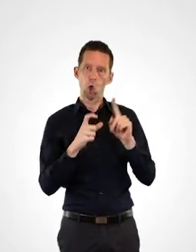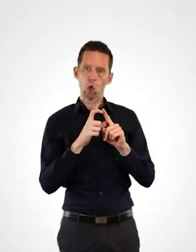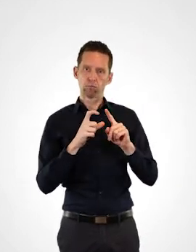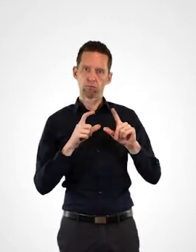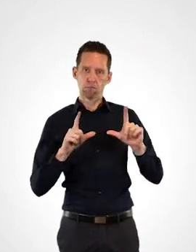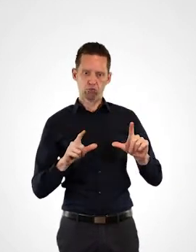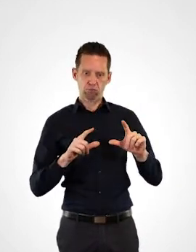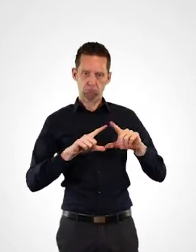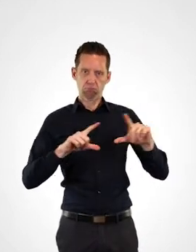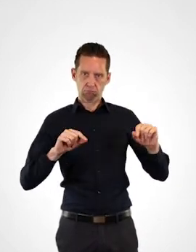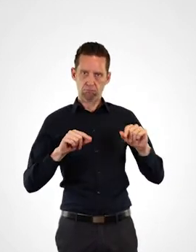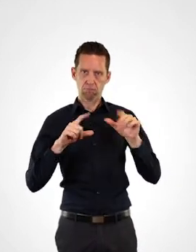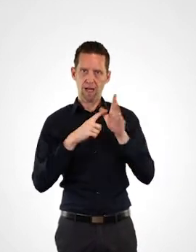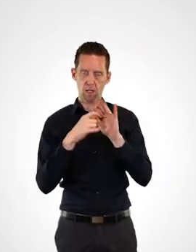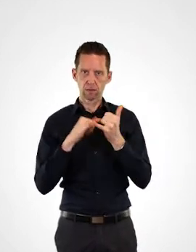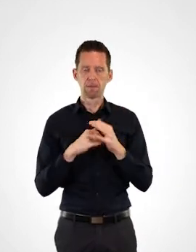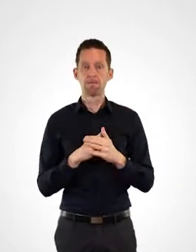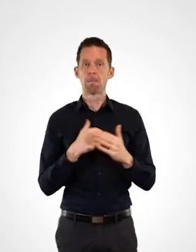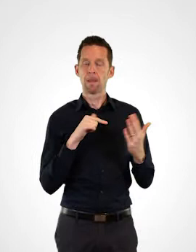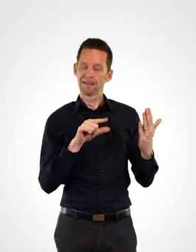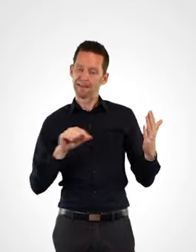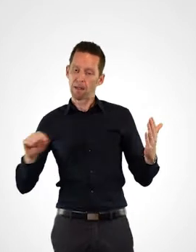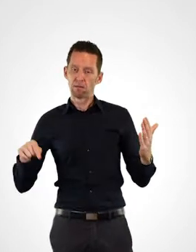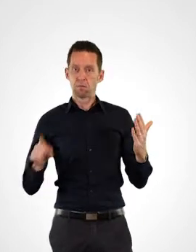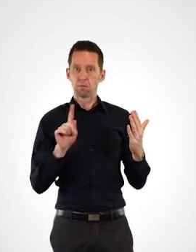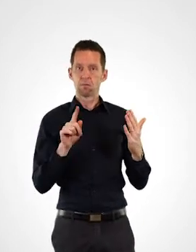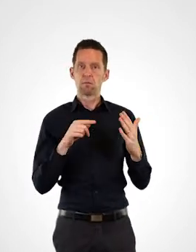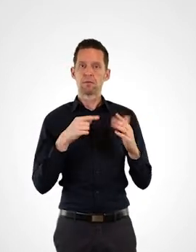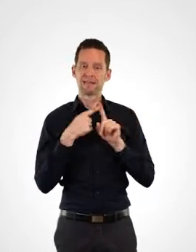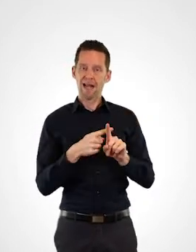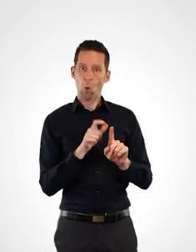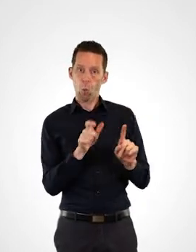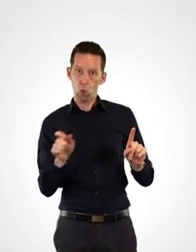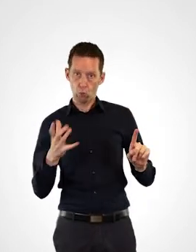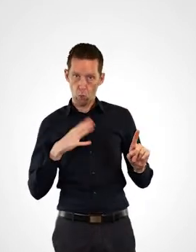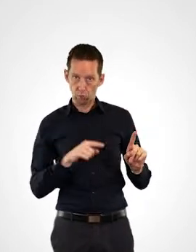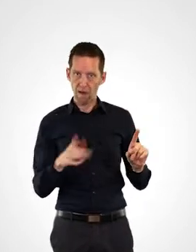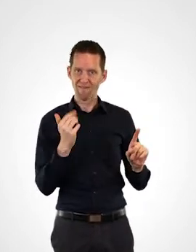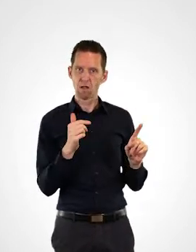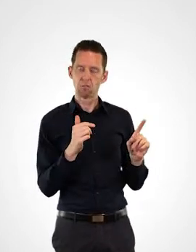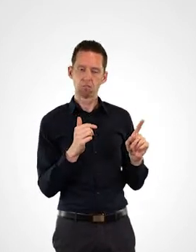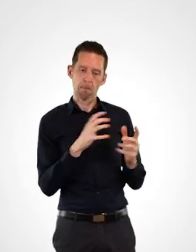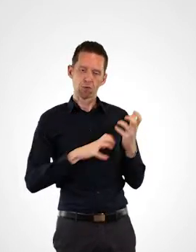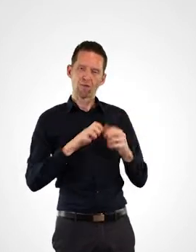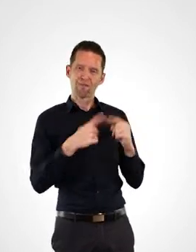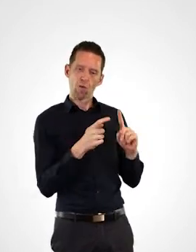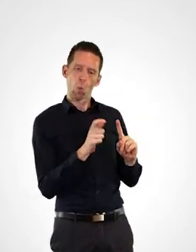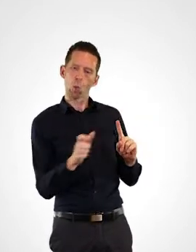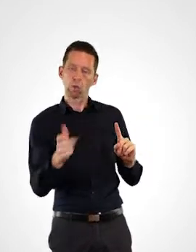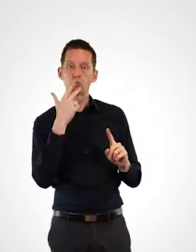And then, as I said before, when we select the target words, we want to have a combination of words.